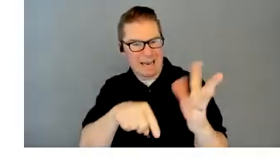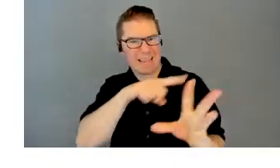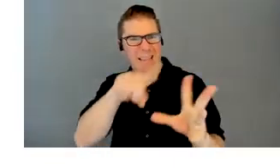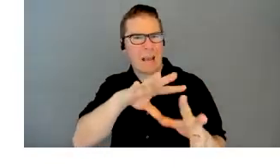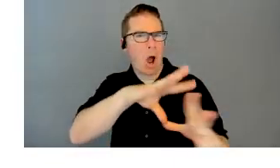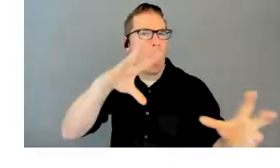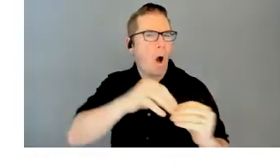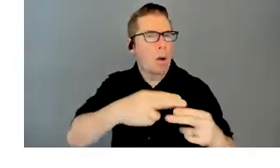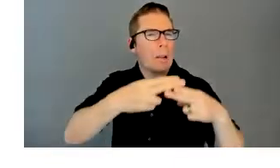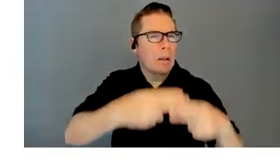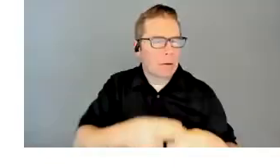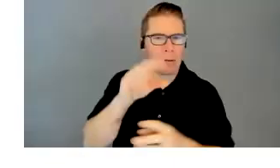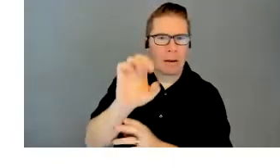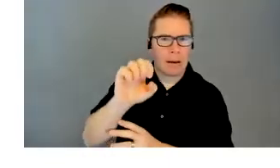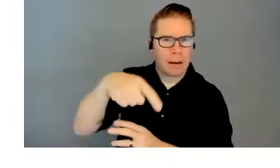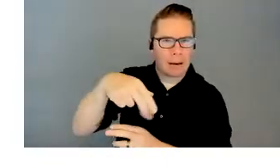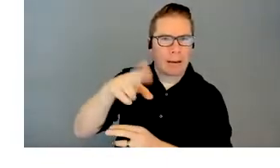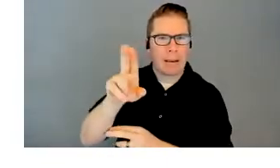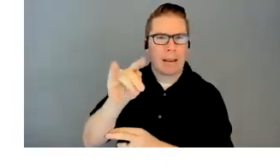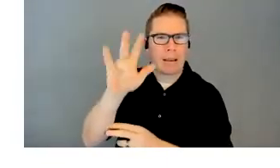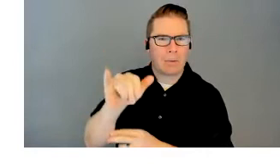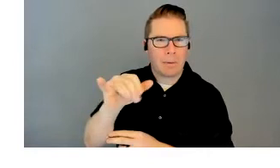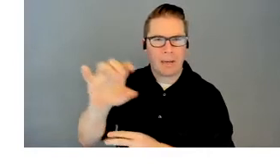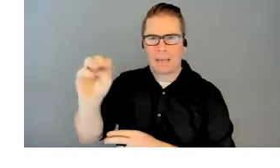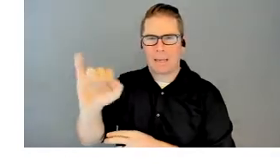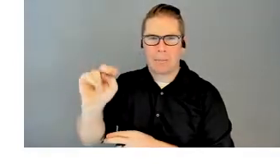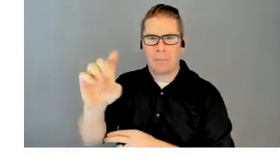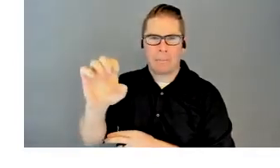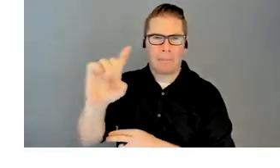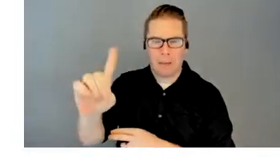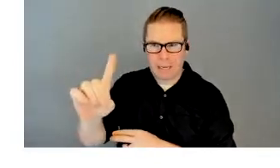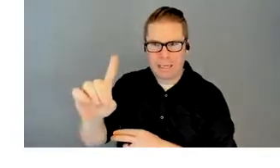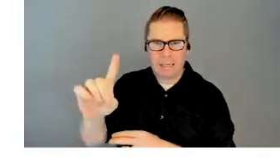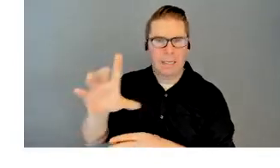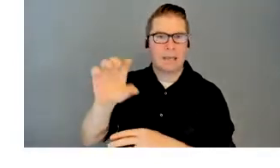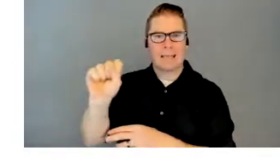syllabi, practices from the Center for Urban Education overlap with these